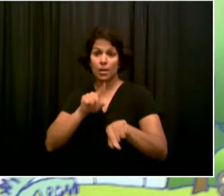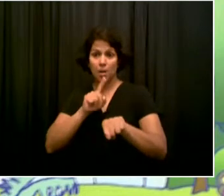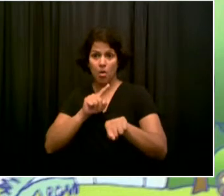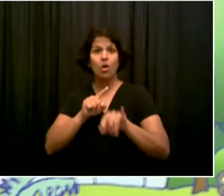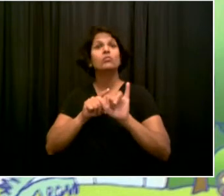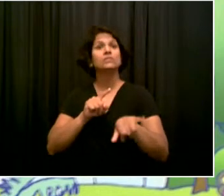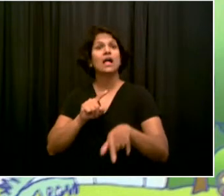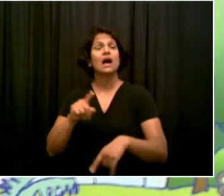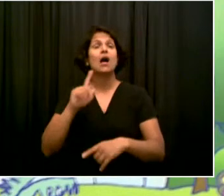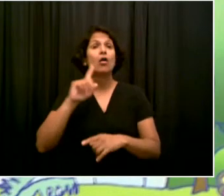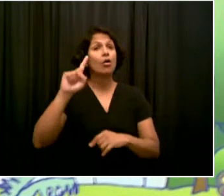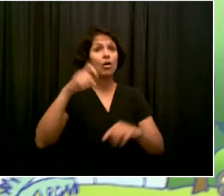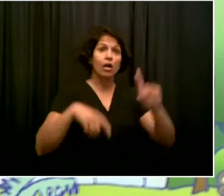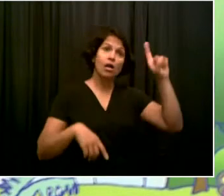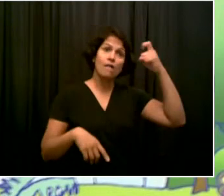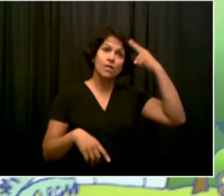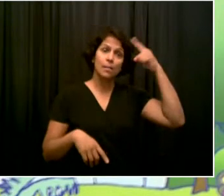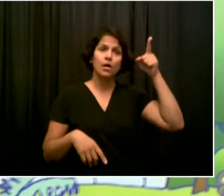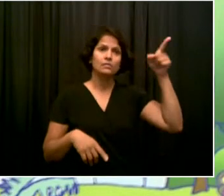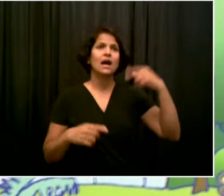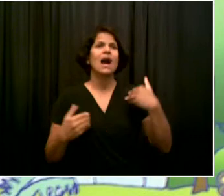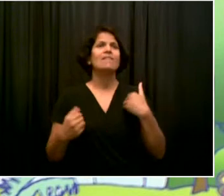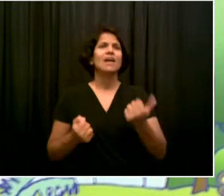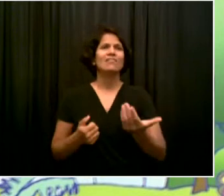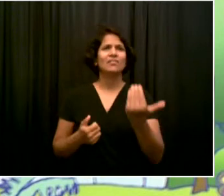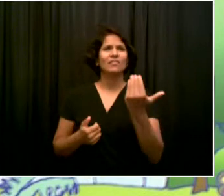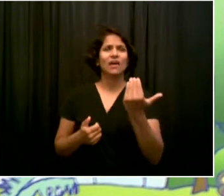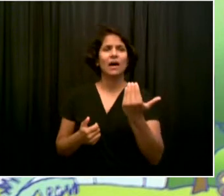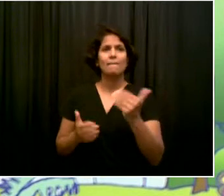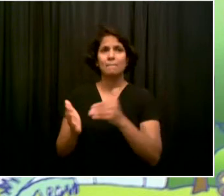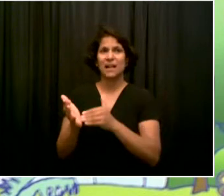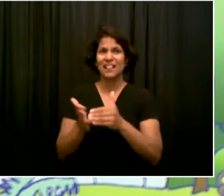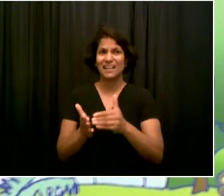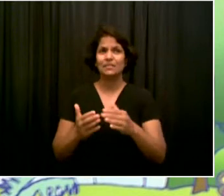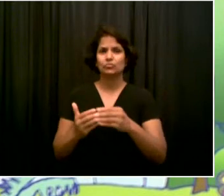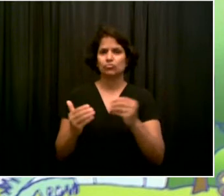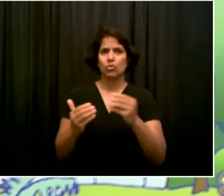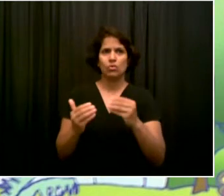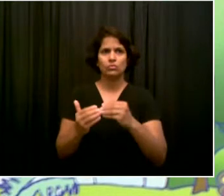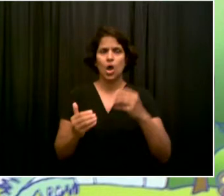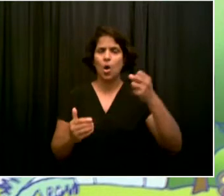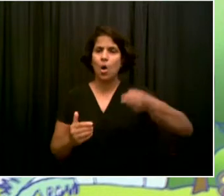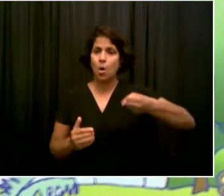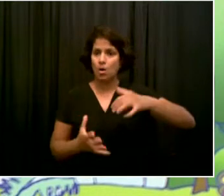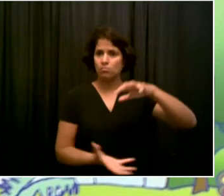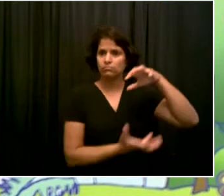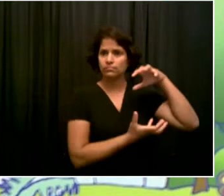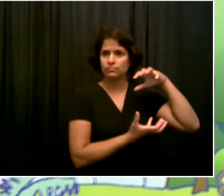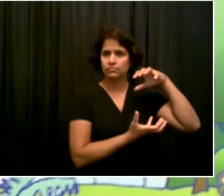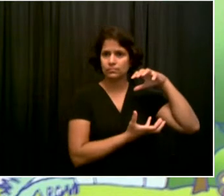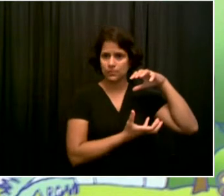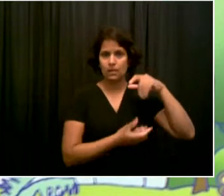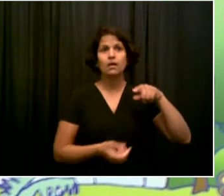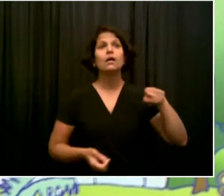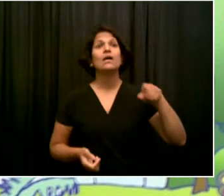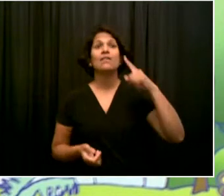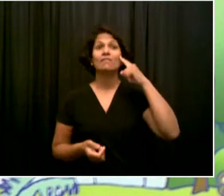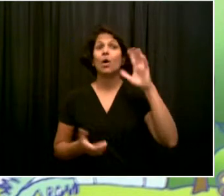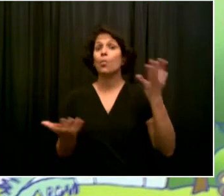UNION REPORTED THAT THE GOVERNOR HAVE BEEN HOLDING BACK $15 MILLION IN FUNDING